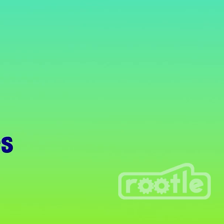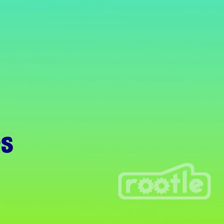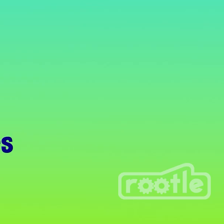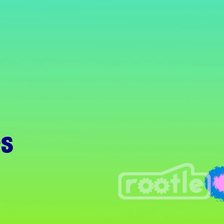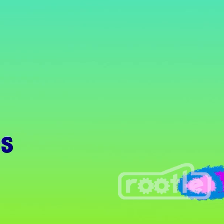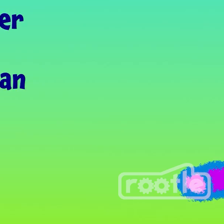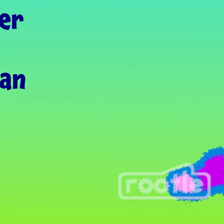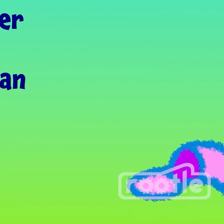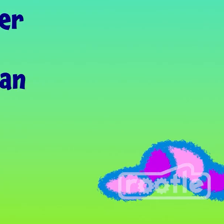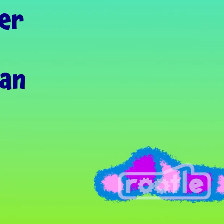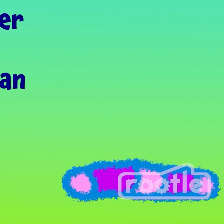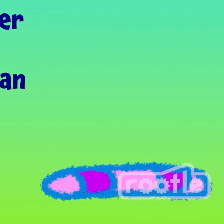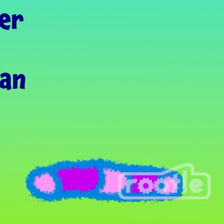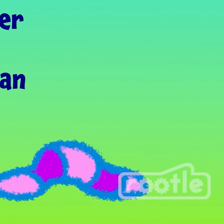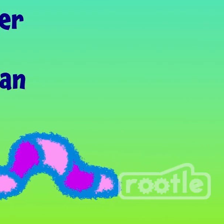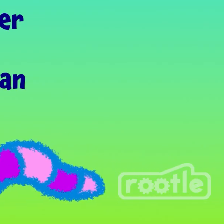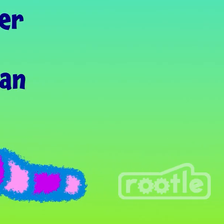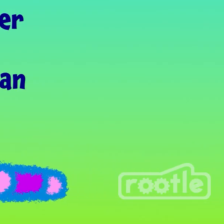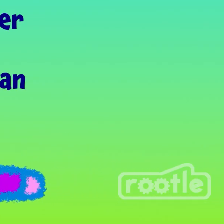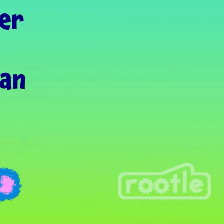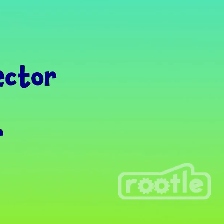[bubbling]